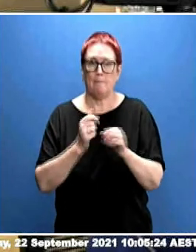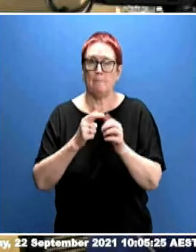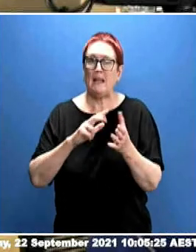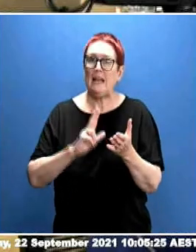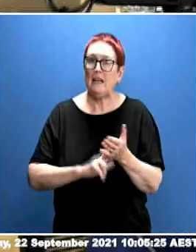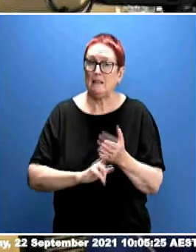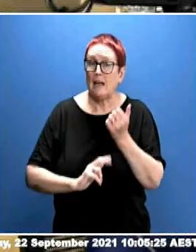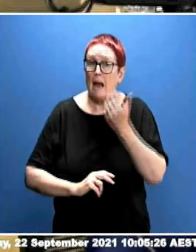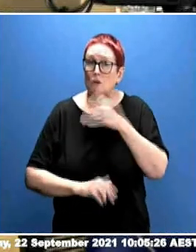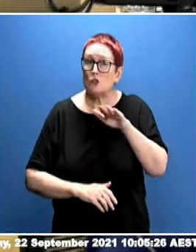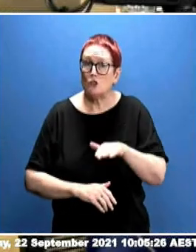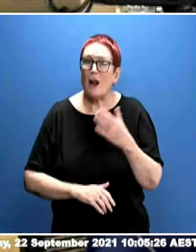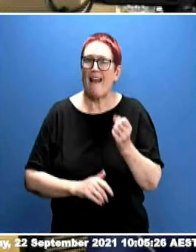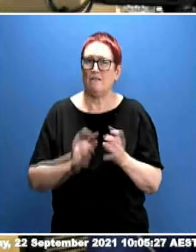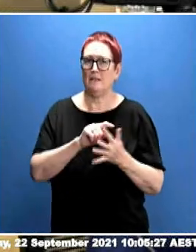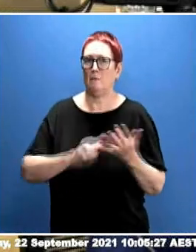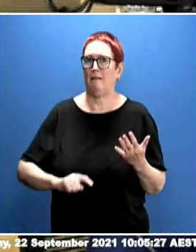with disability in out-of-home care.